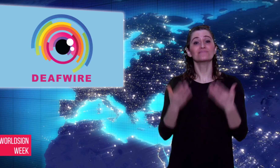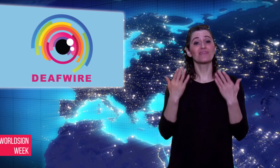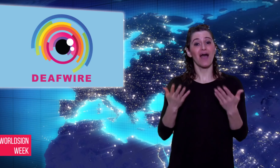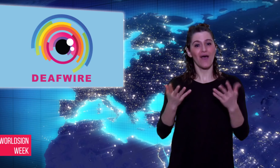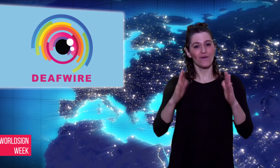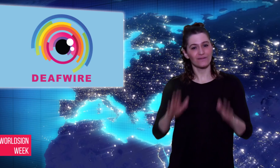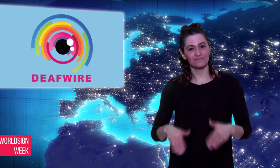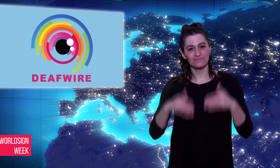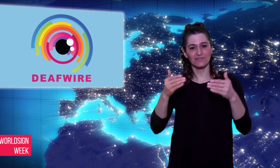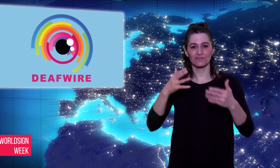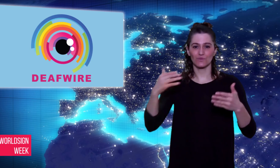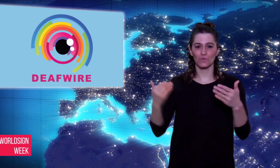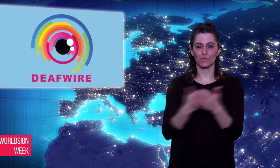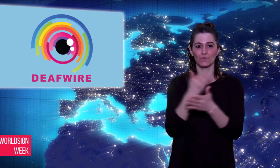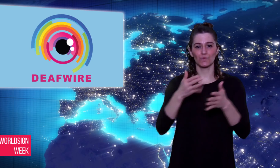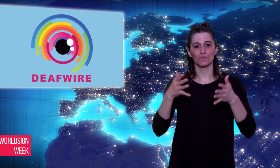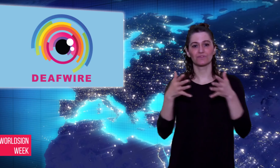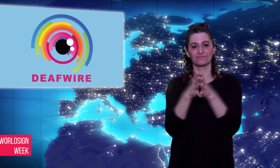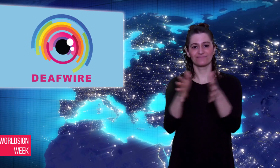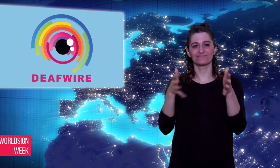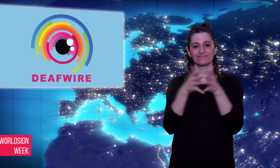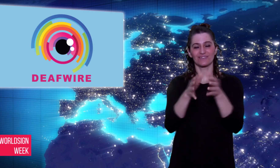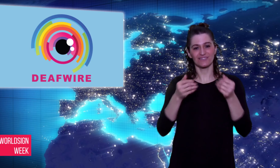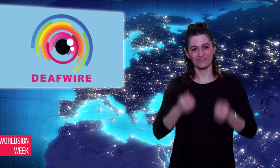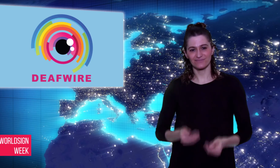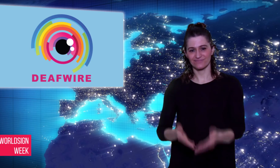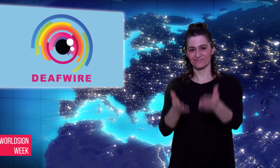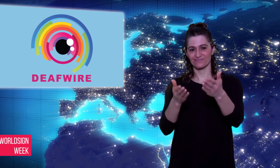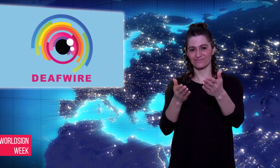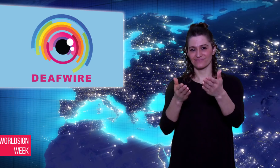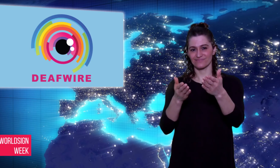Now, let’s go to next story.